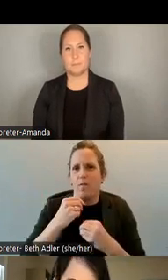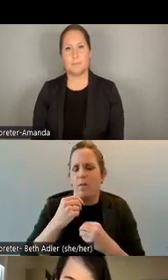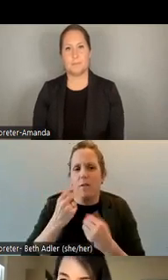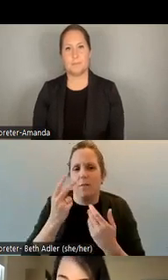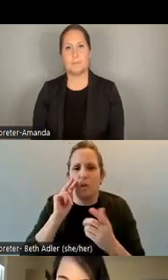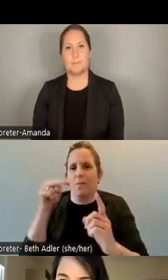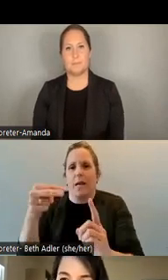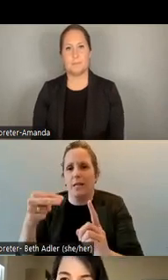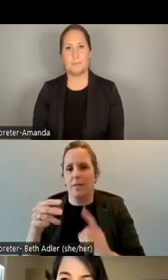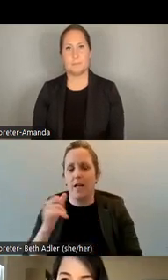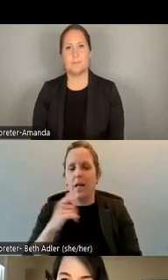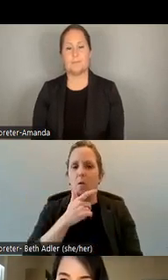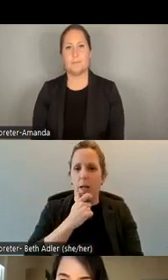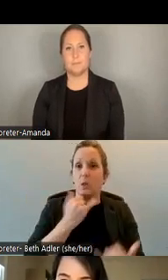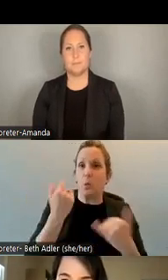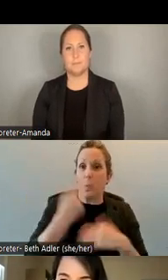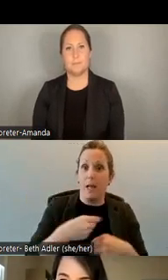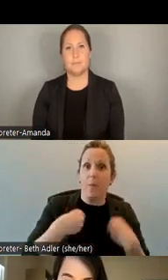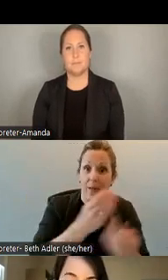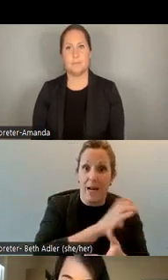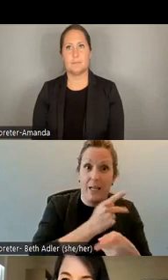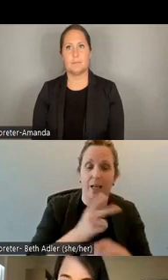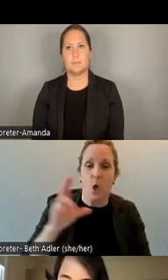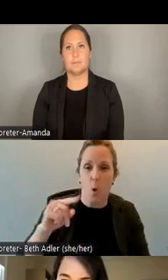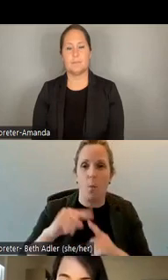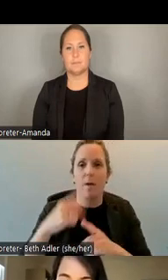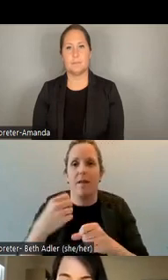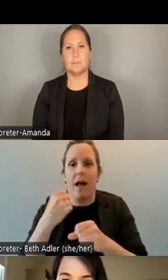especially often how I was trained in residency to make these kind of 20-minute assessments and